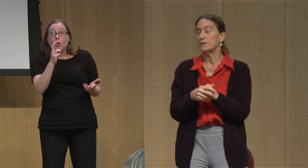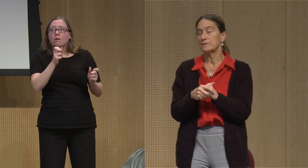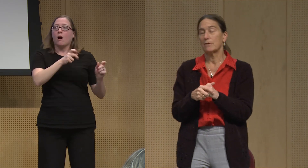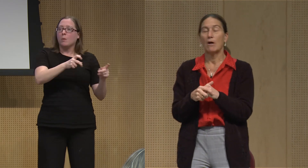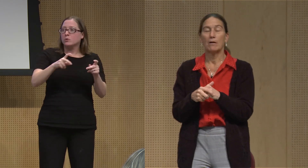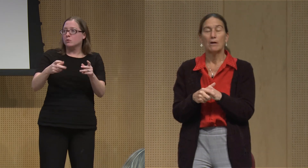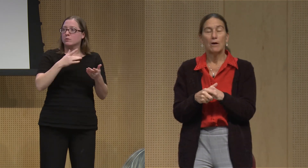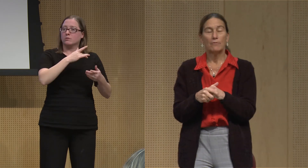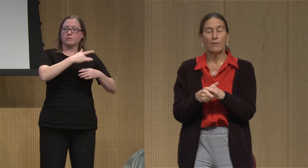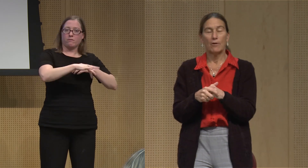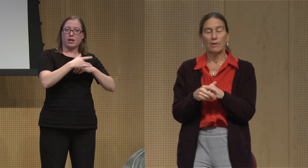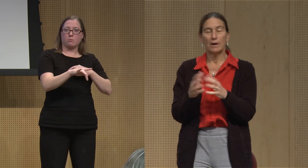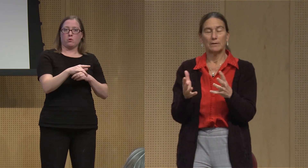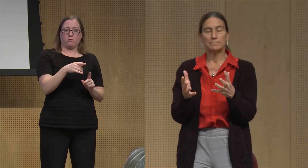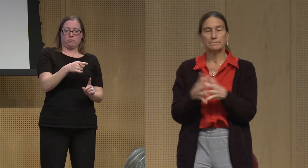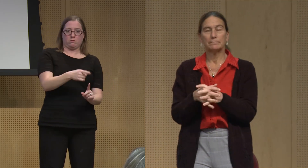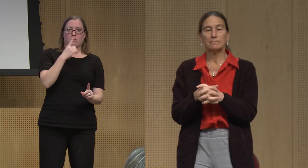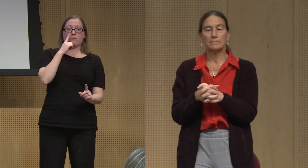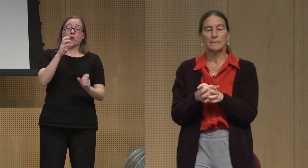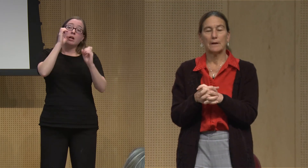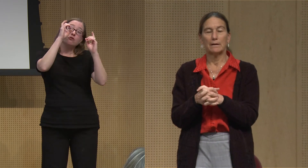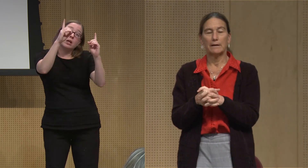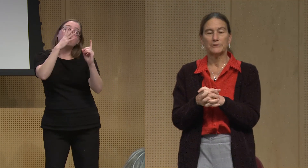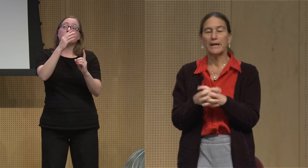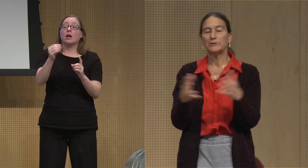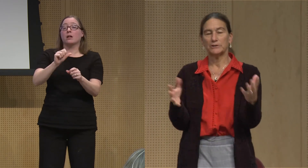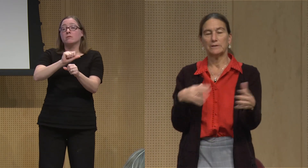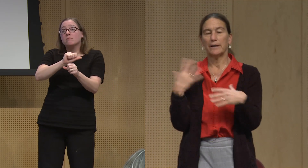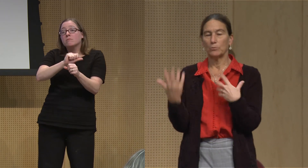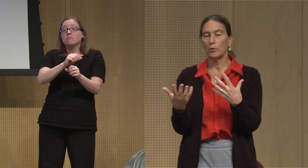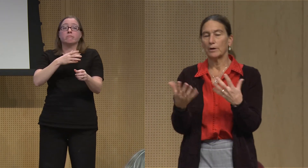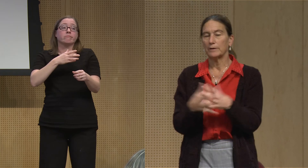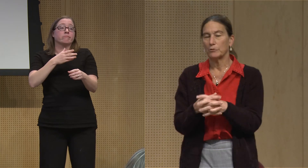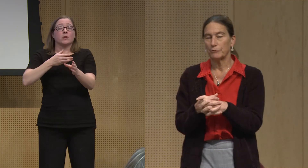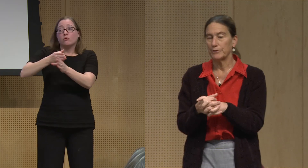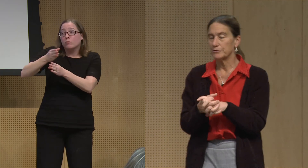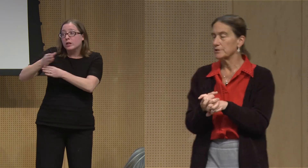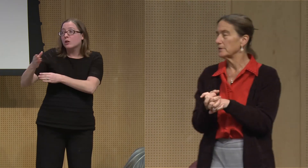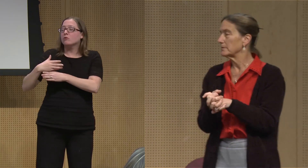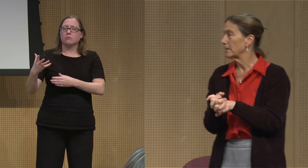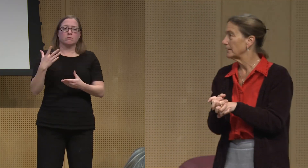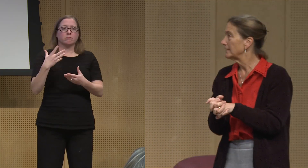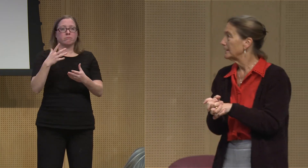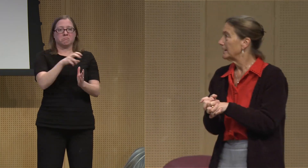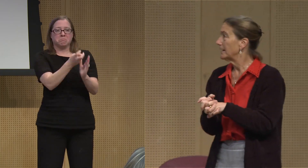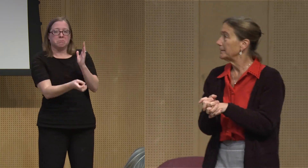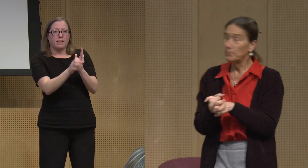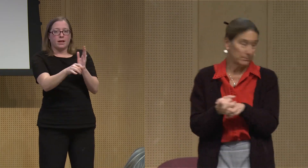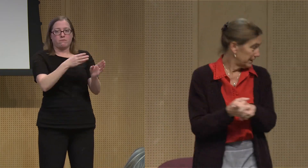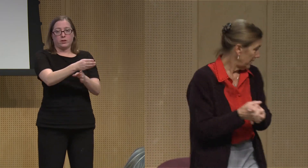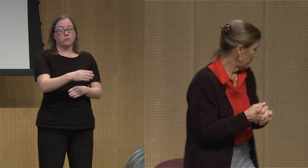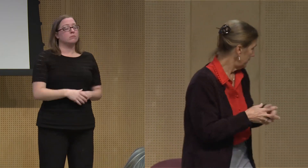THERE ARE FOR, UM, EDUCATION AND WORK AND CAREERS IN, UH--IN PUBLIC HEALTH.